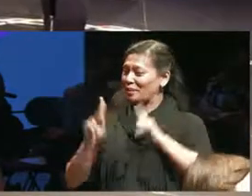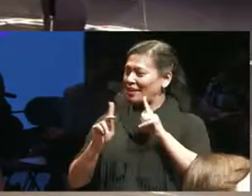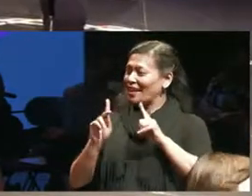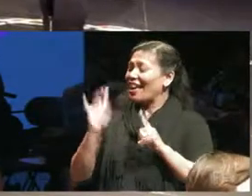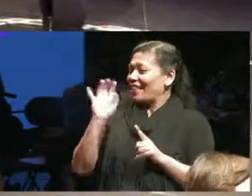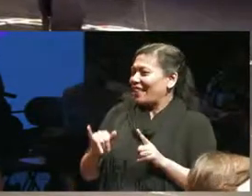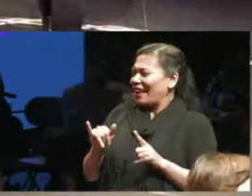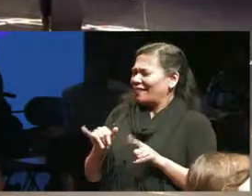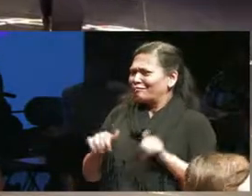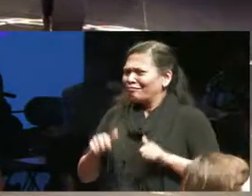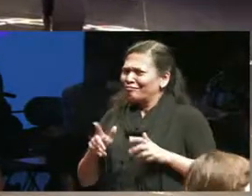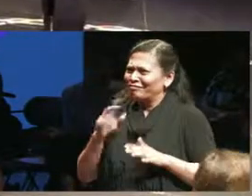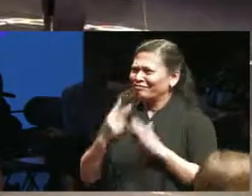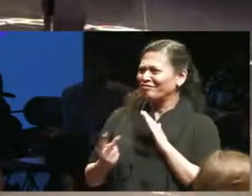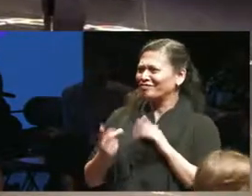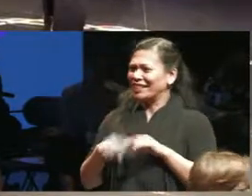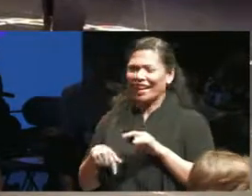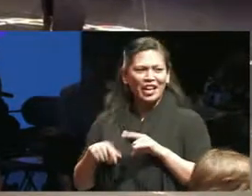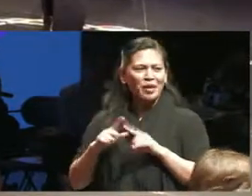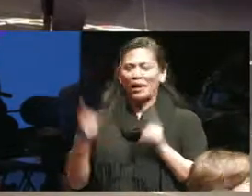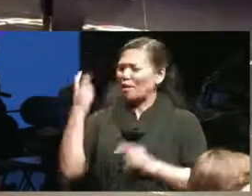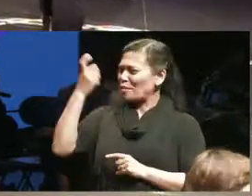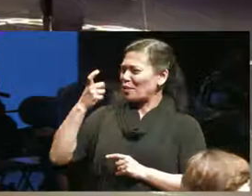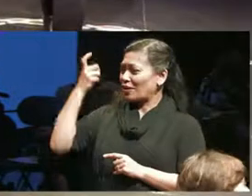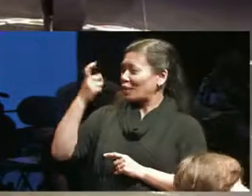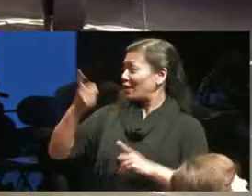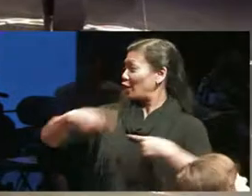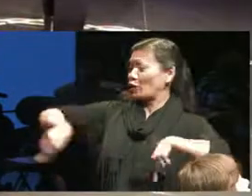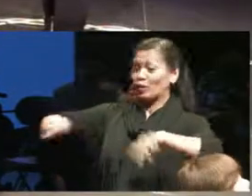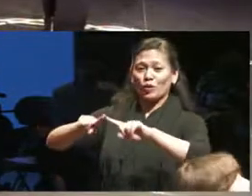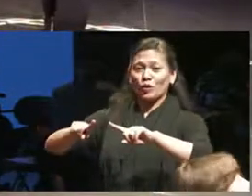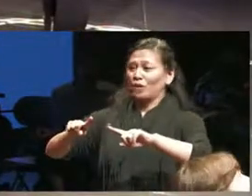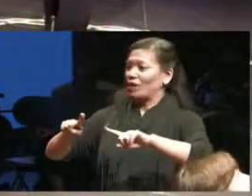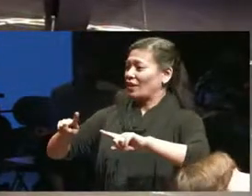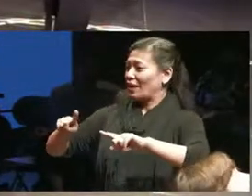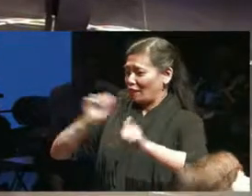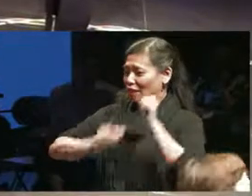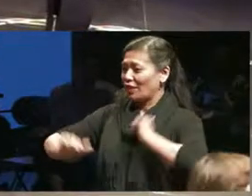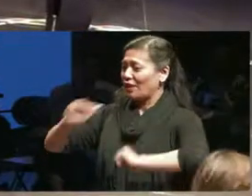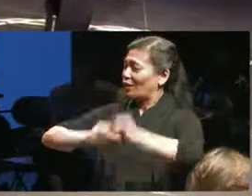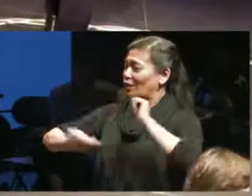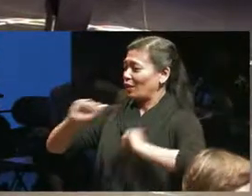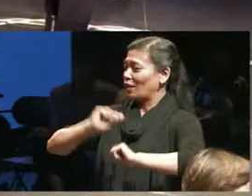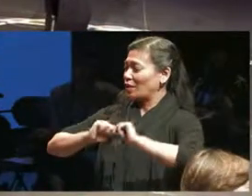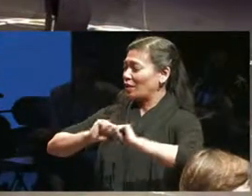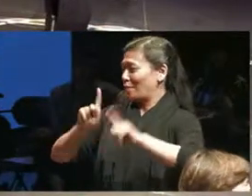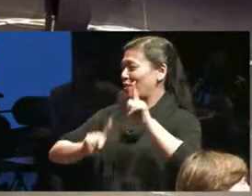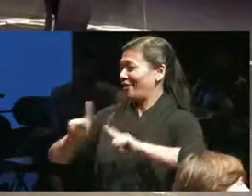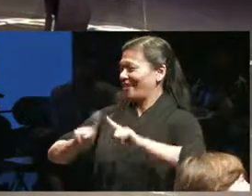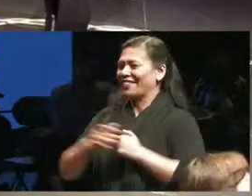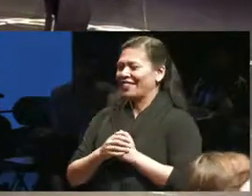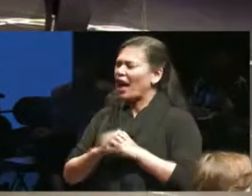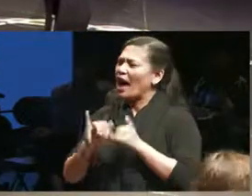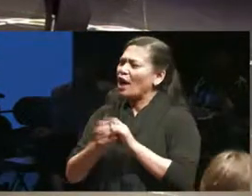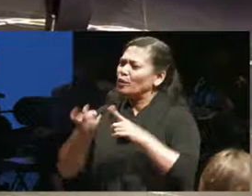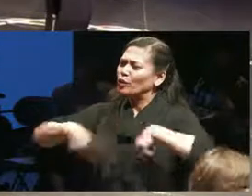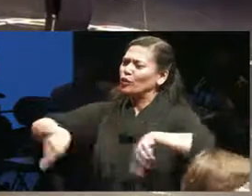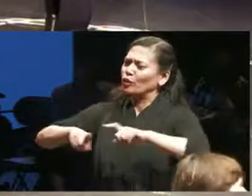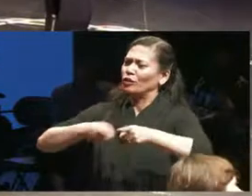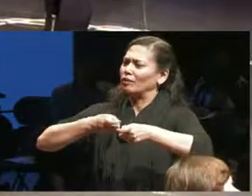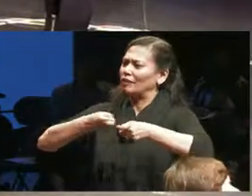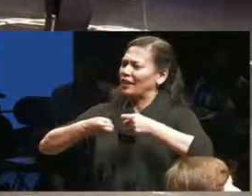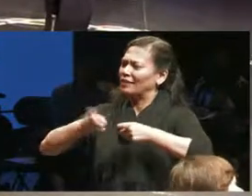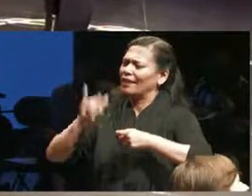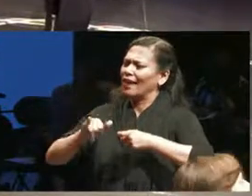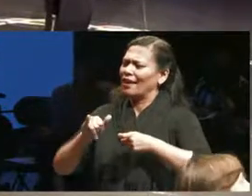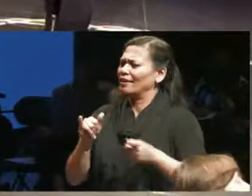wonder how you are a theatre artist work with a precarity in a creative way how